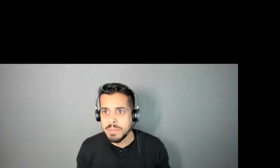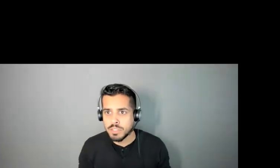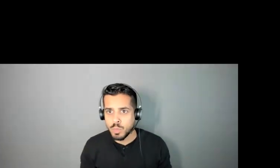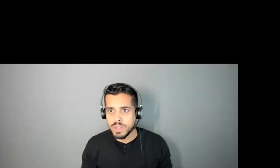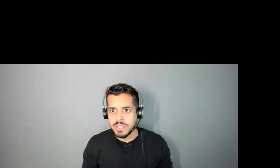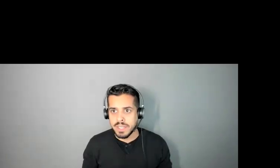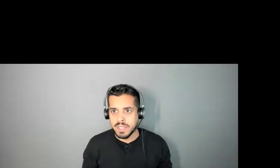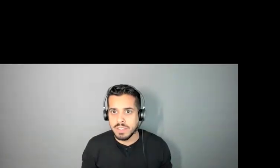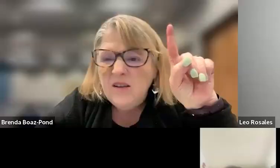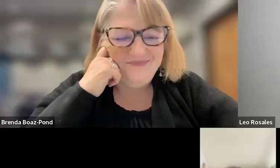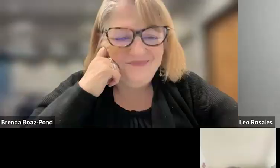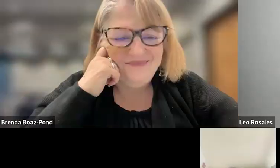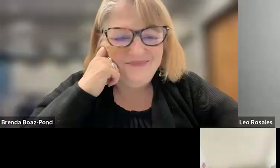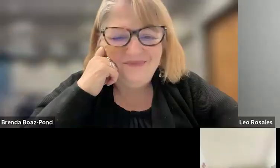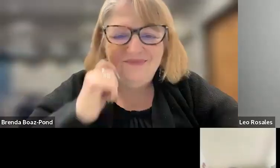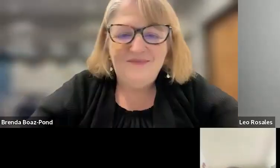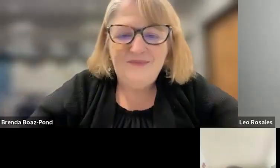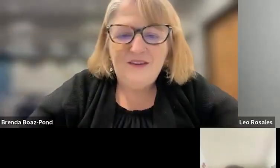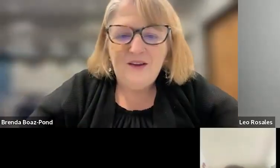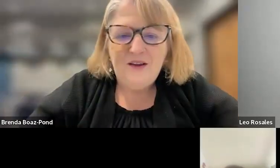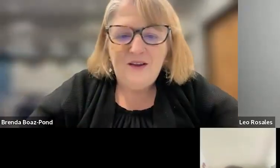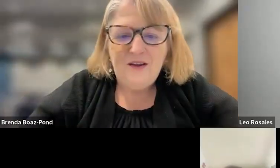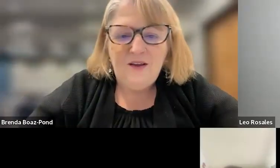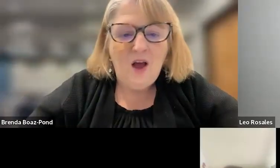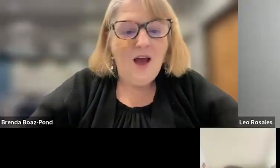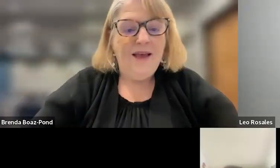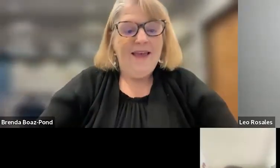[interpreter for Brenda] Give me just one second. I'm gonna get spotlighted. [Mike] Yep.